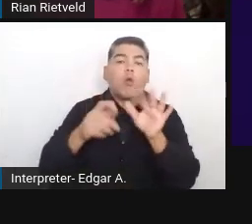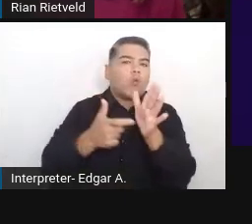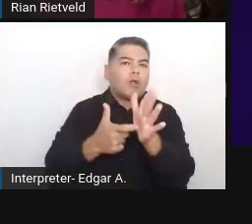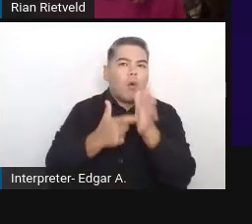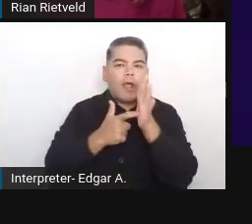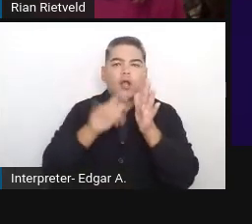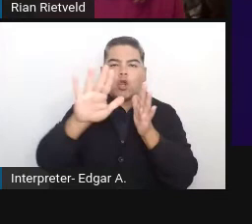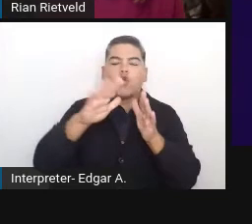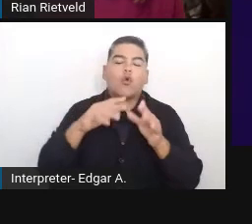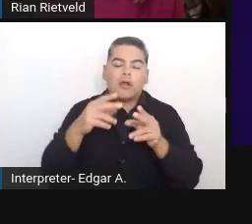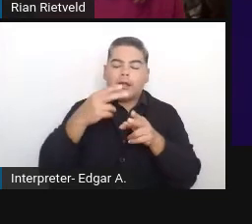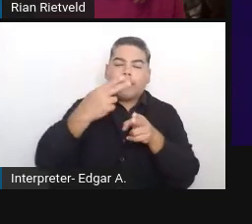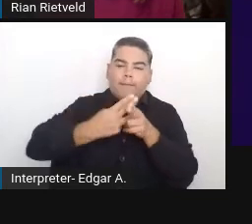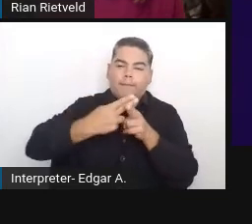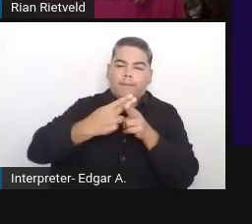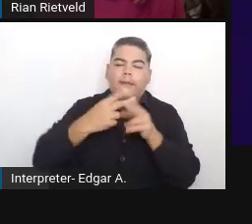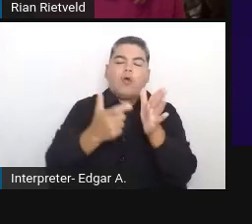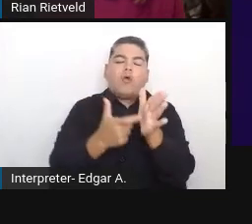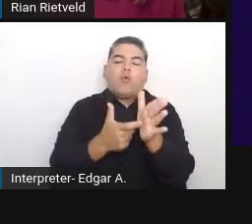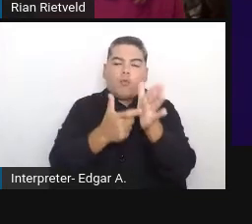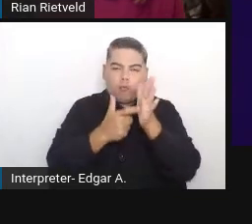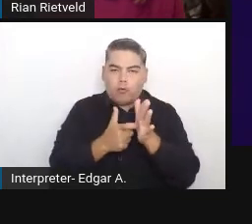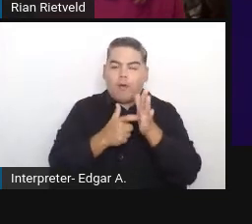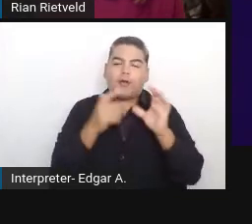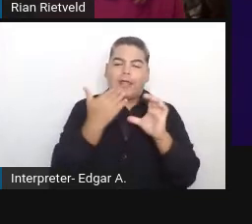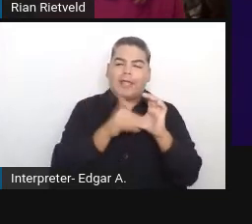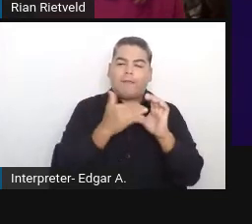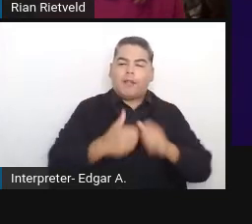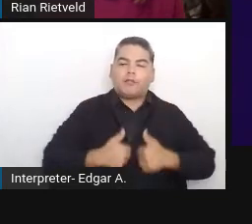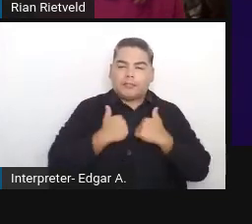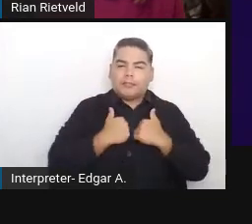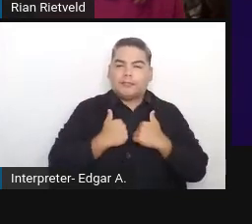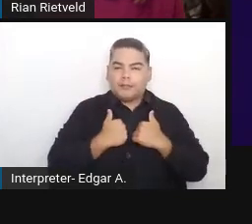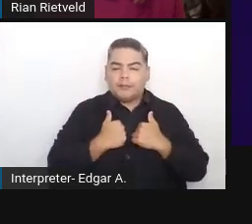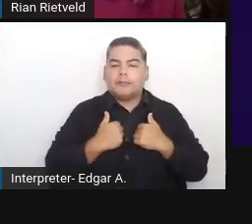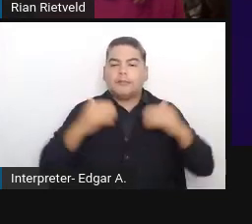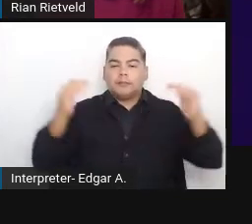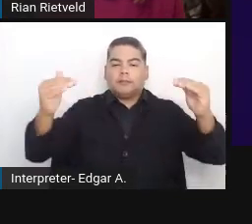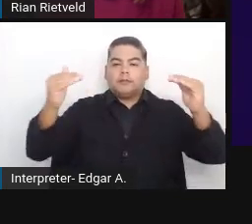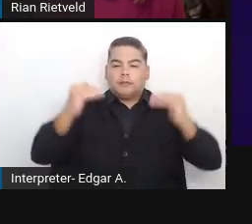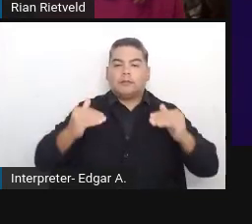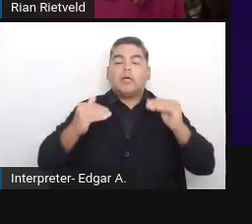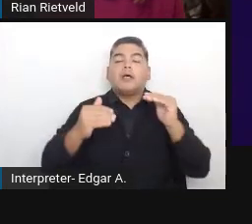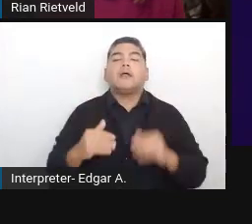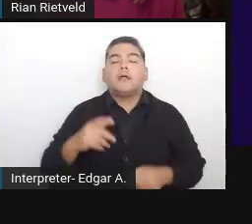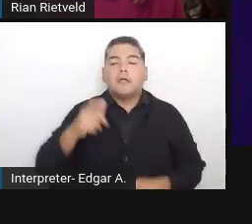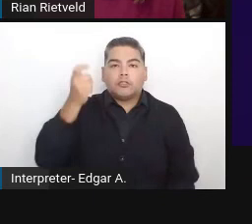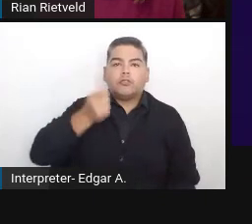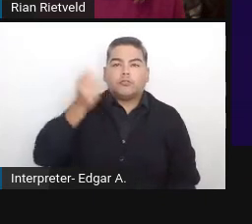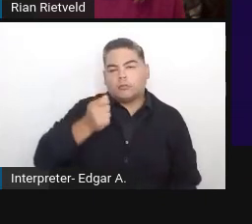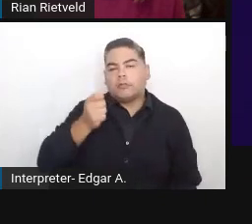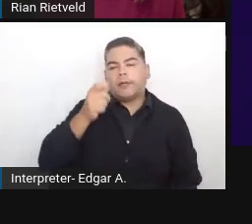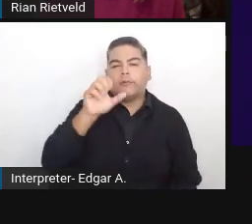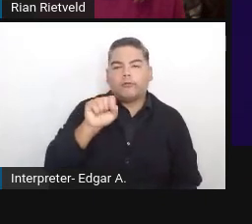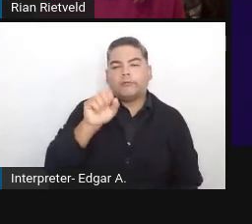Your email address (Required) required, edit text, Email field. Subscribe button. Name.